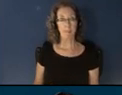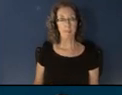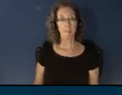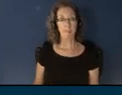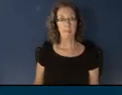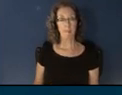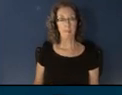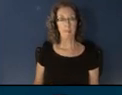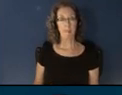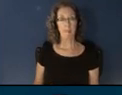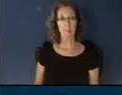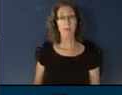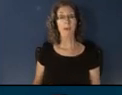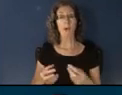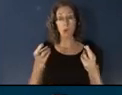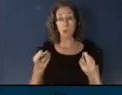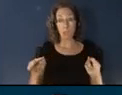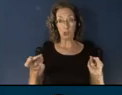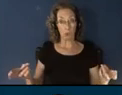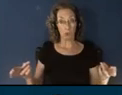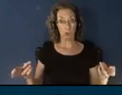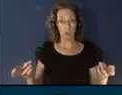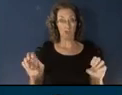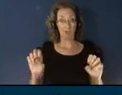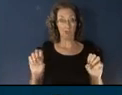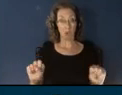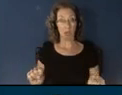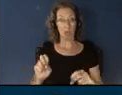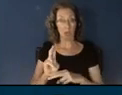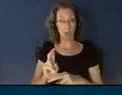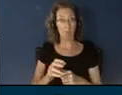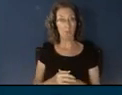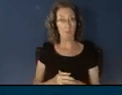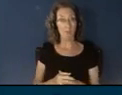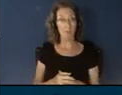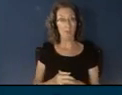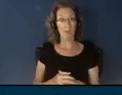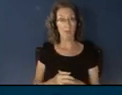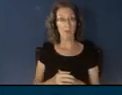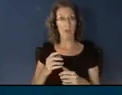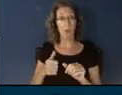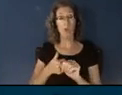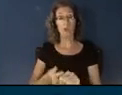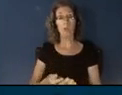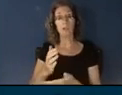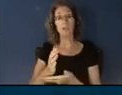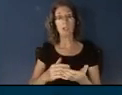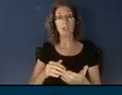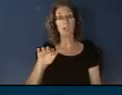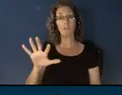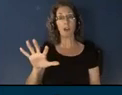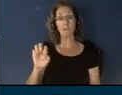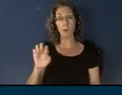Here are some resources that you can use, um we we follow section 508 of the rehabilitation act,